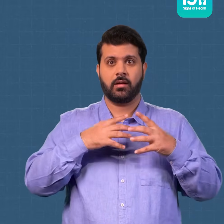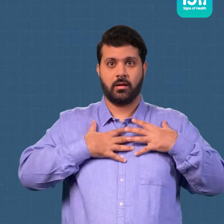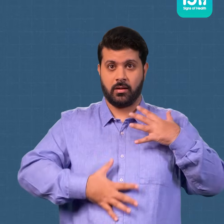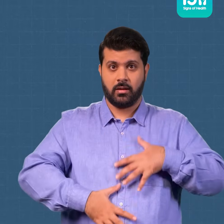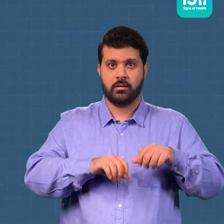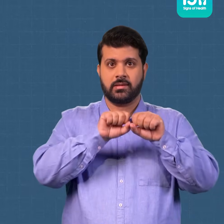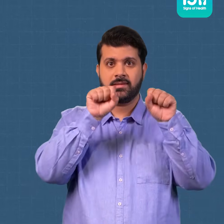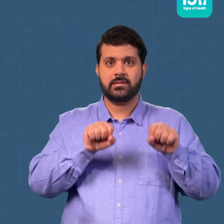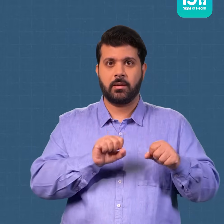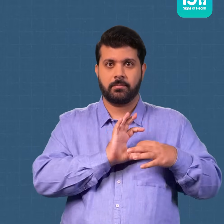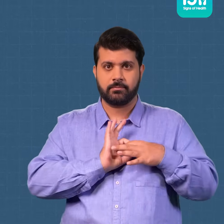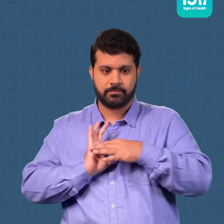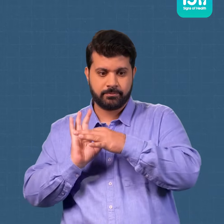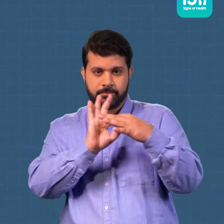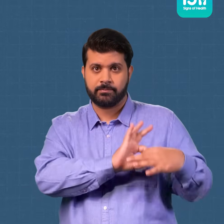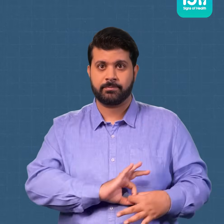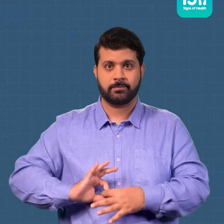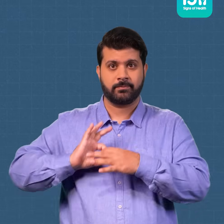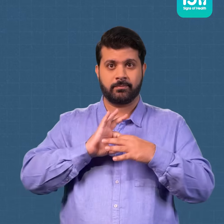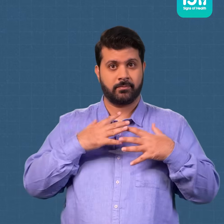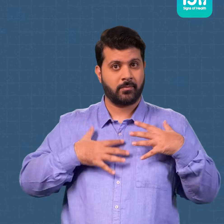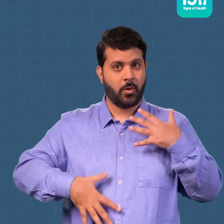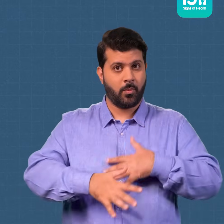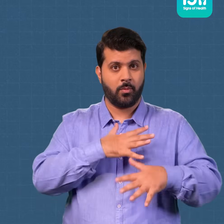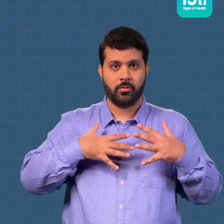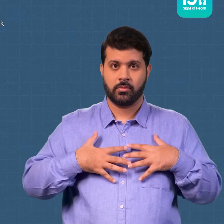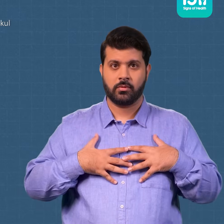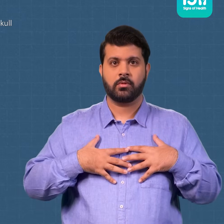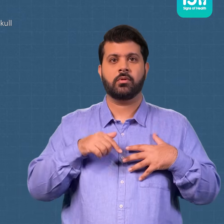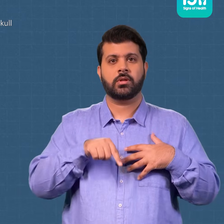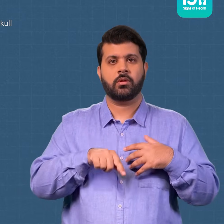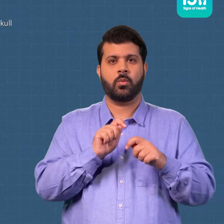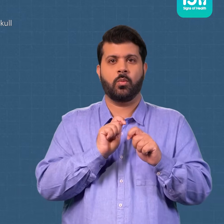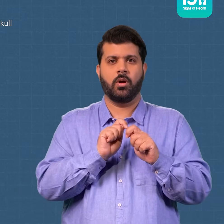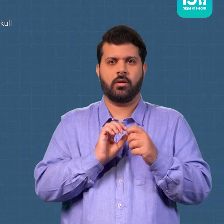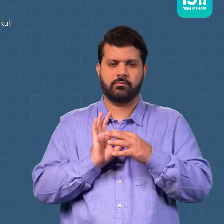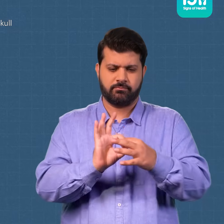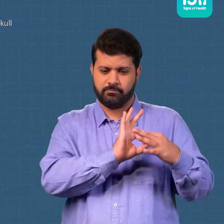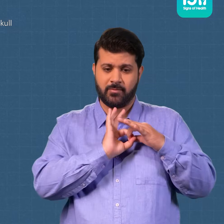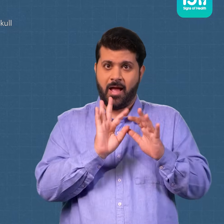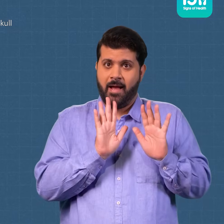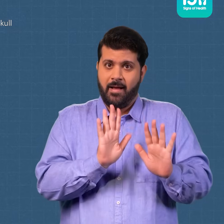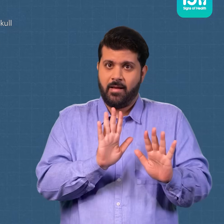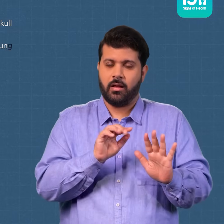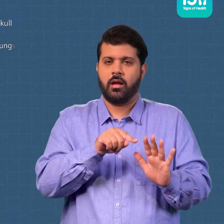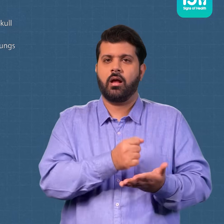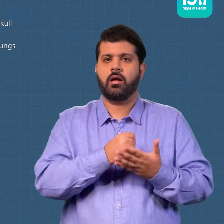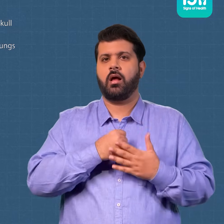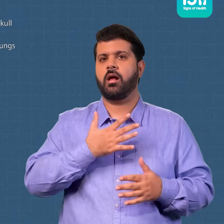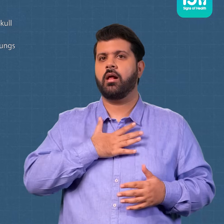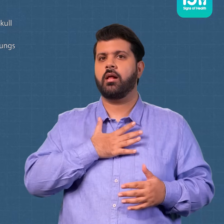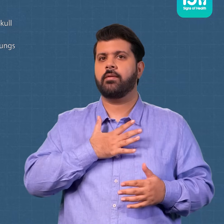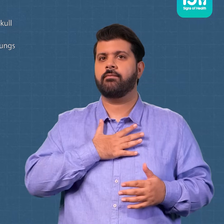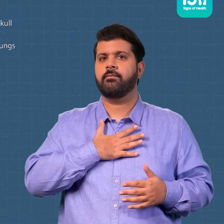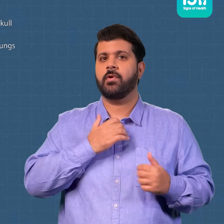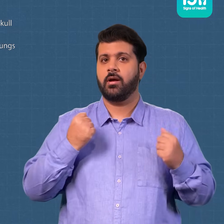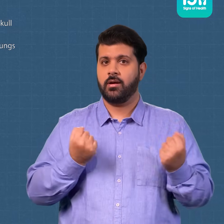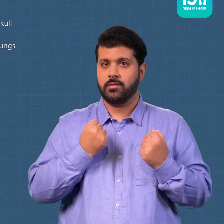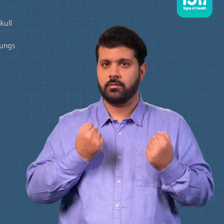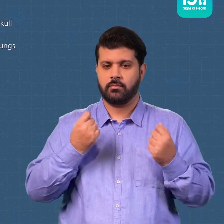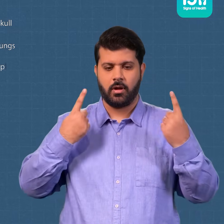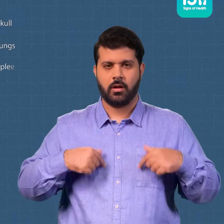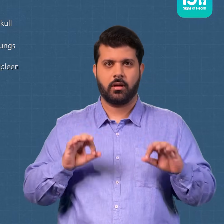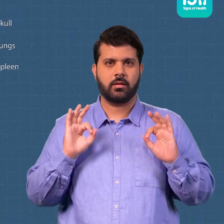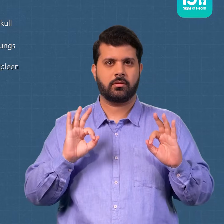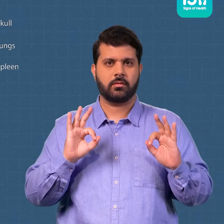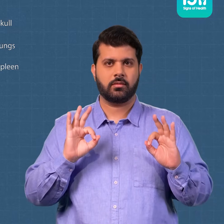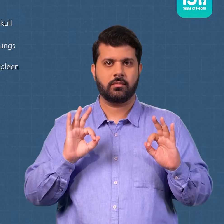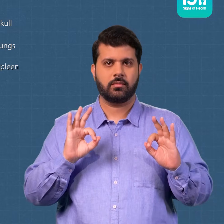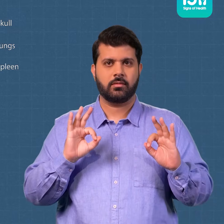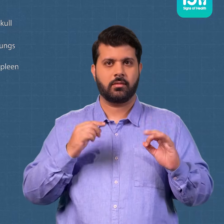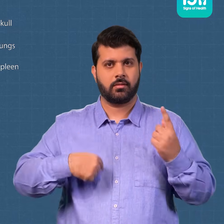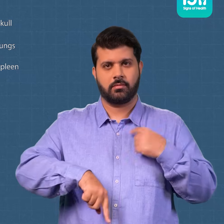Organs perform specific functions. Organ systems work together to keep us alive, active, and fit.